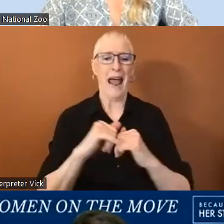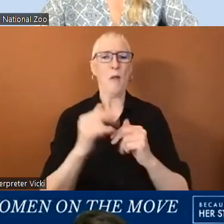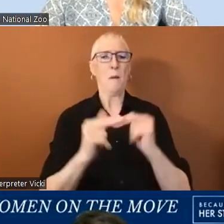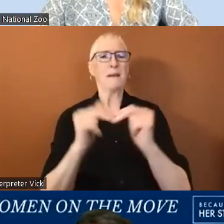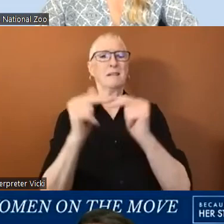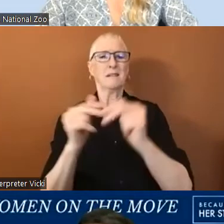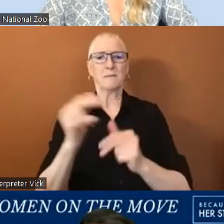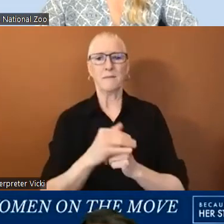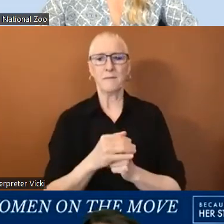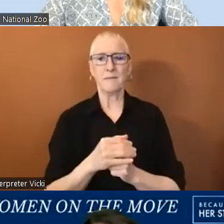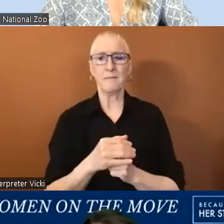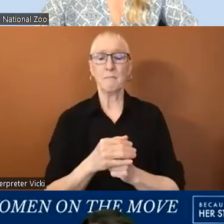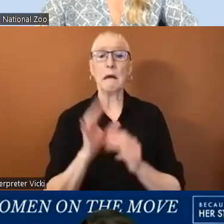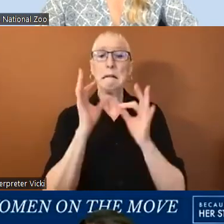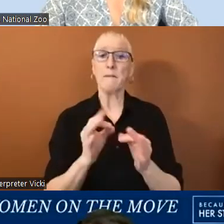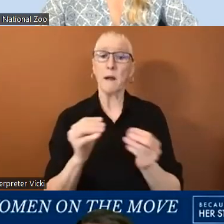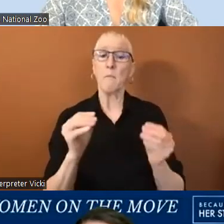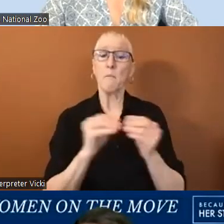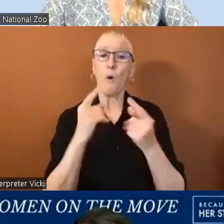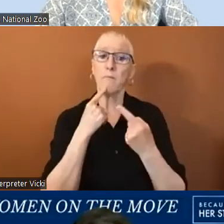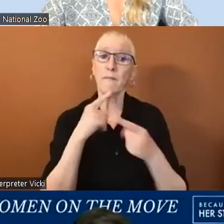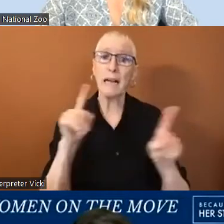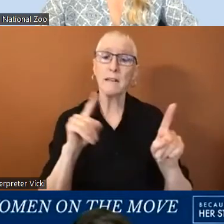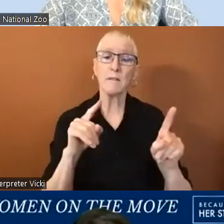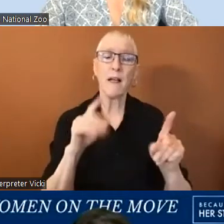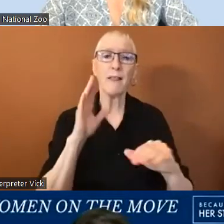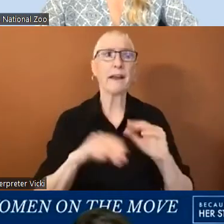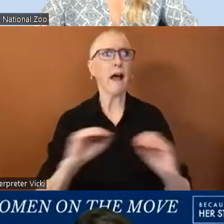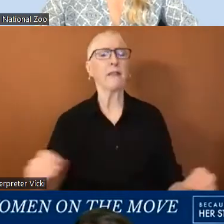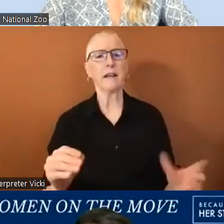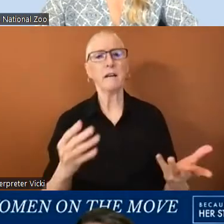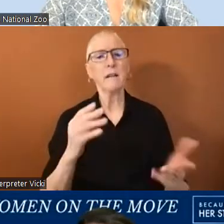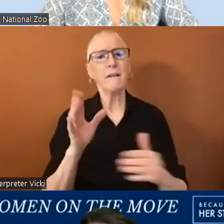but it is definitely more effective to just not have a dam so the fish can, you know, act in their